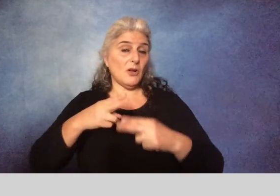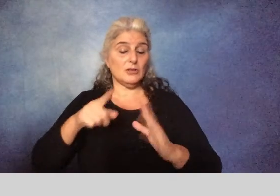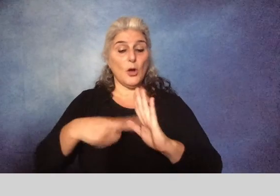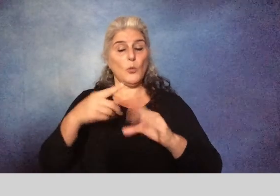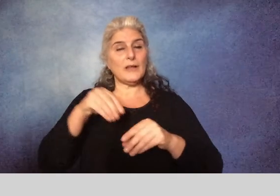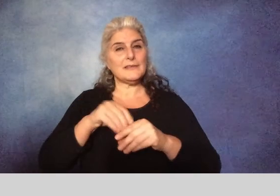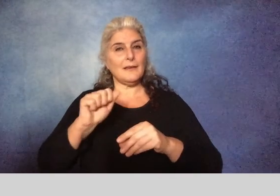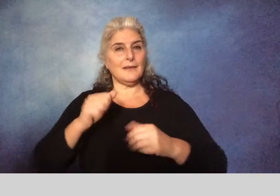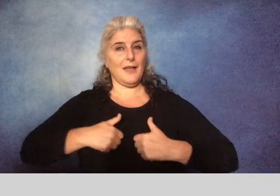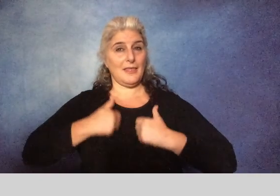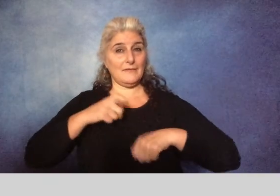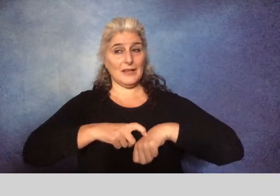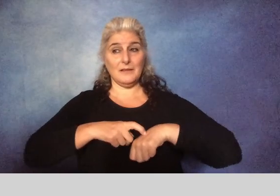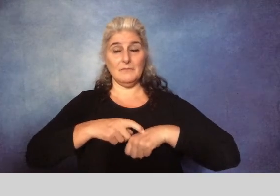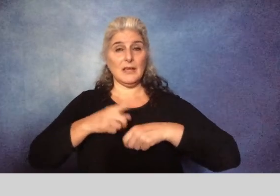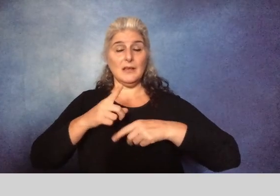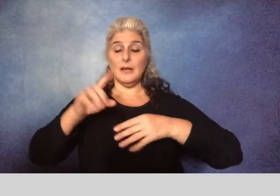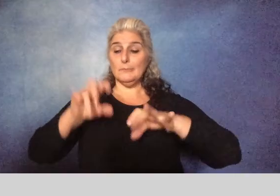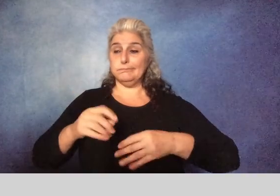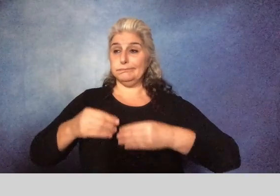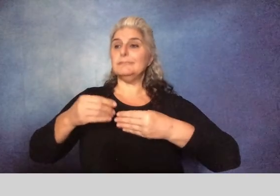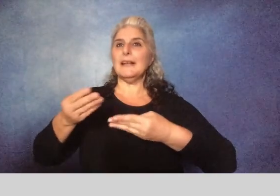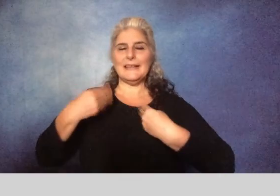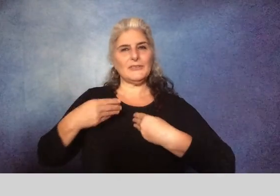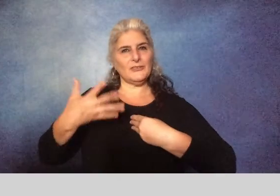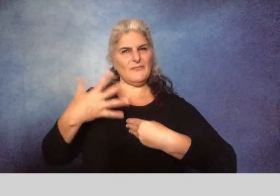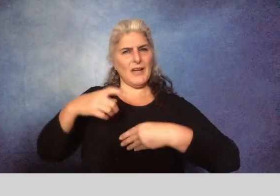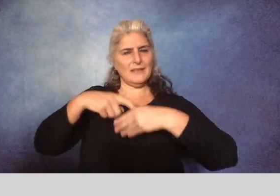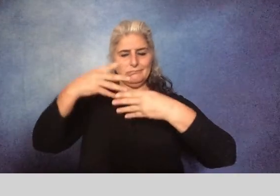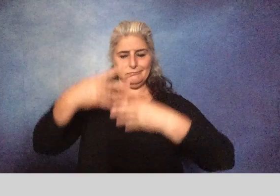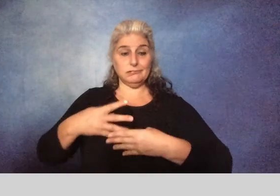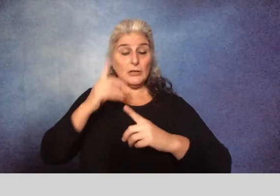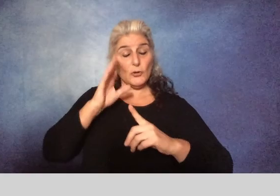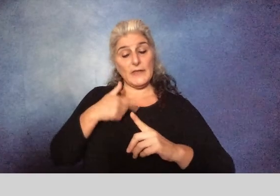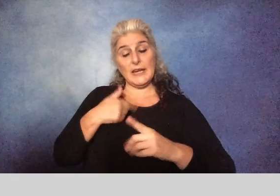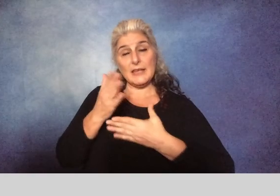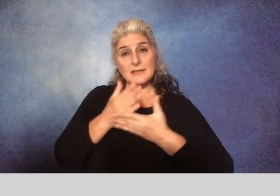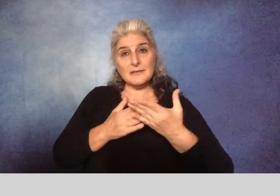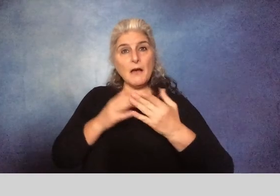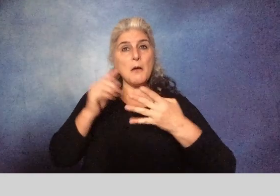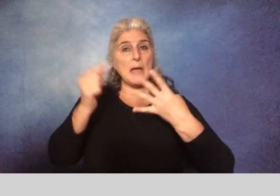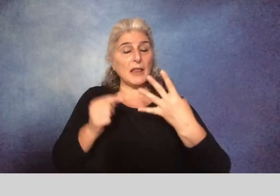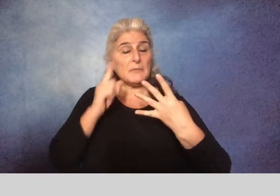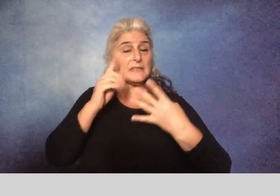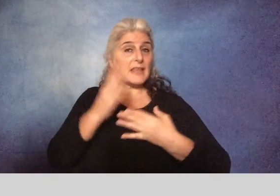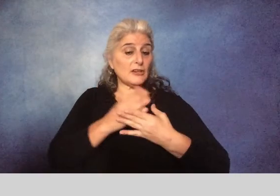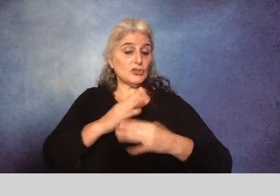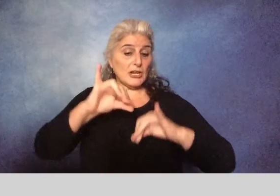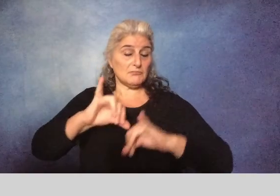These are the top five results. This album shares some indie rock elements with the other three spoon albums listed here.